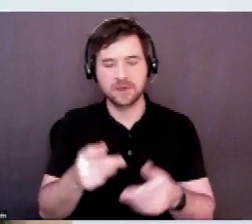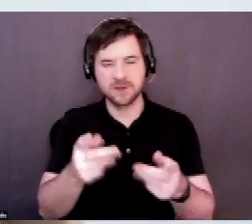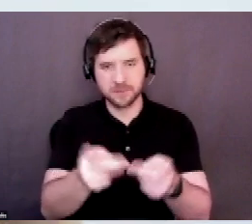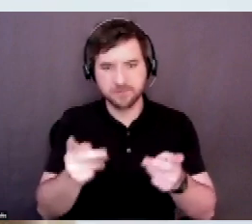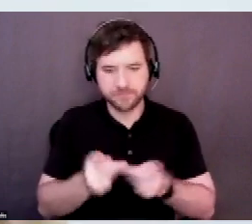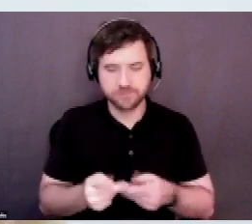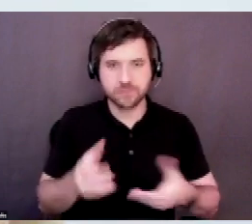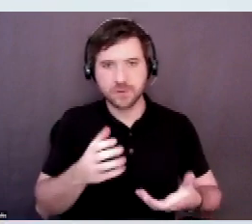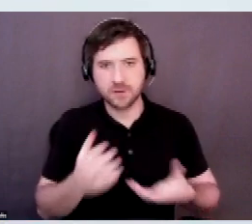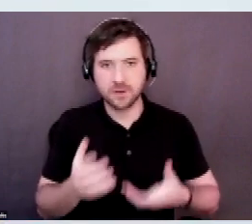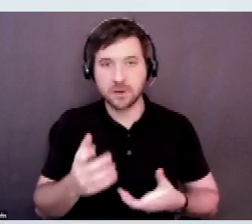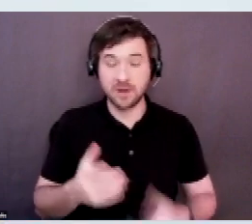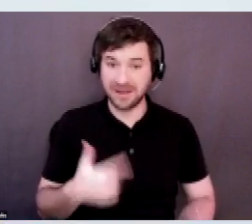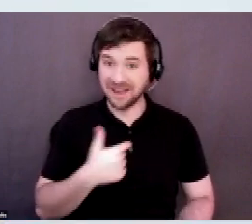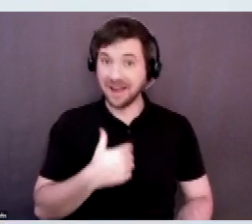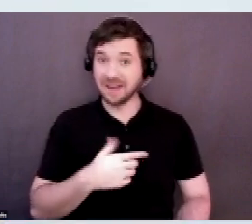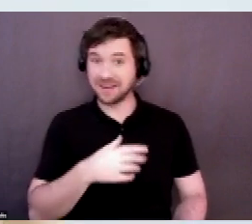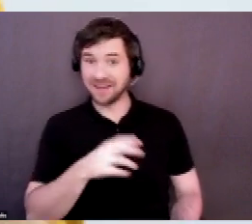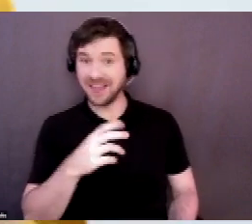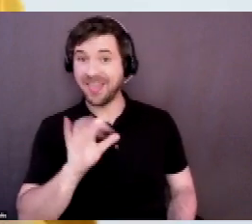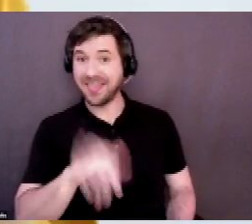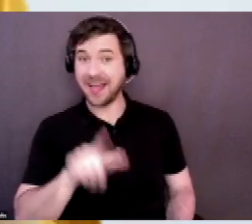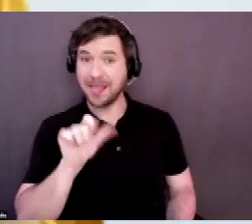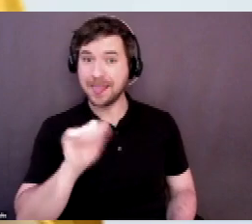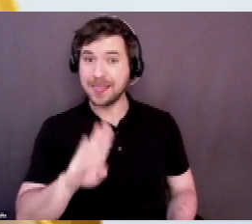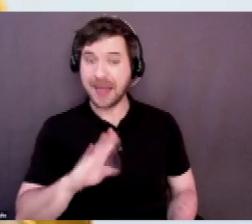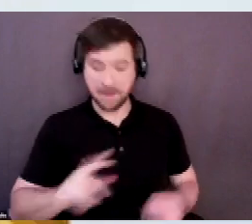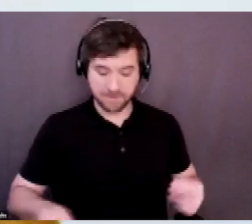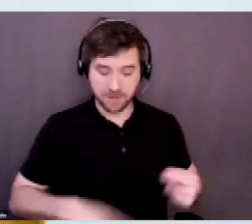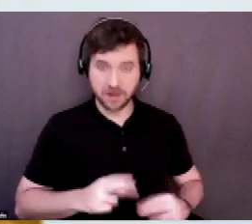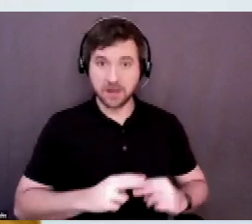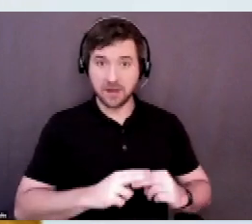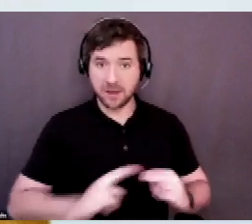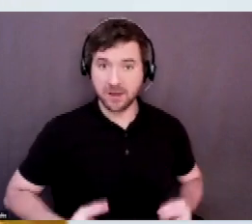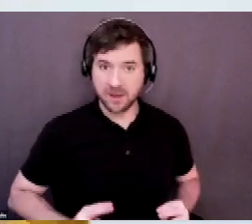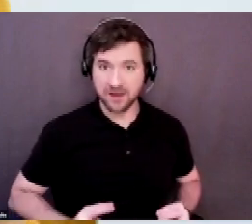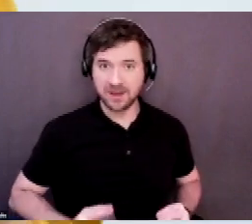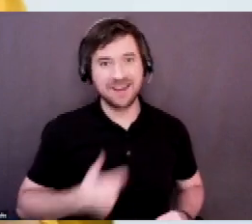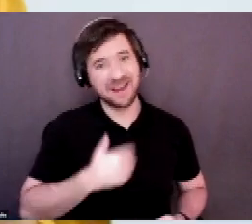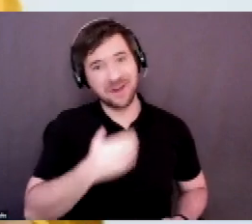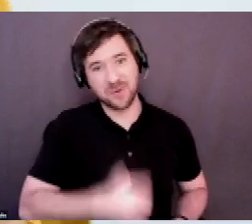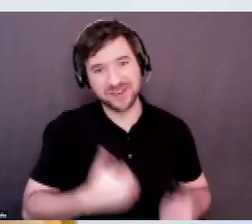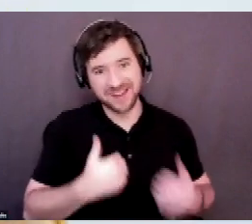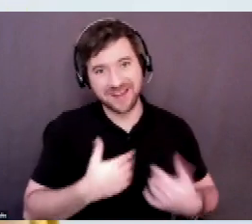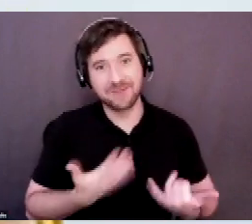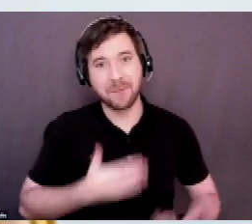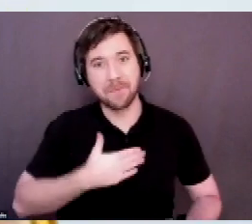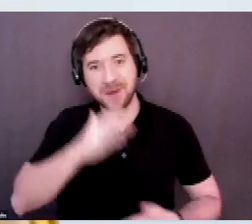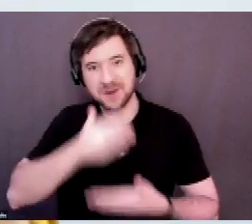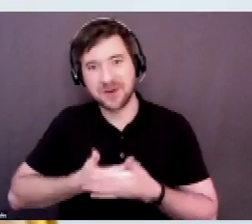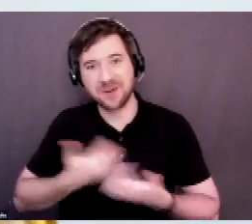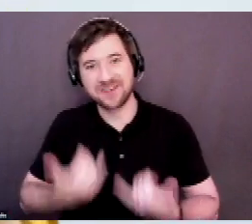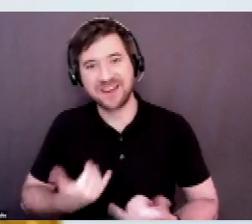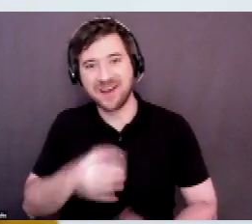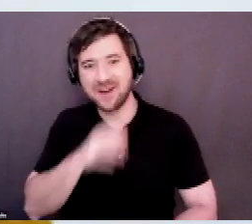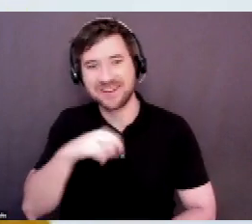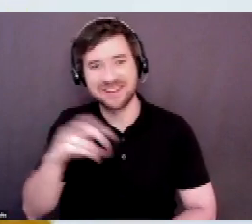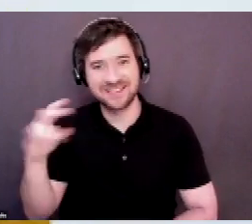I wish I had had that when I was pregnant because my daughter's now 17, but I think it would have been fantastic if I had